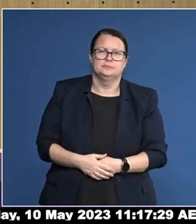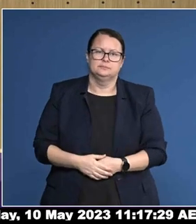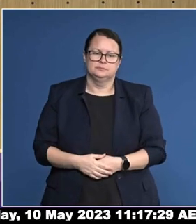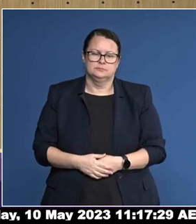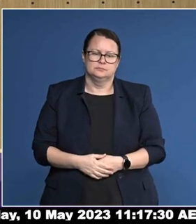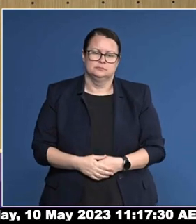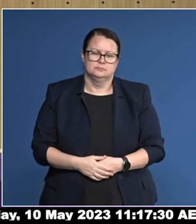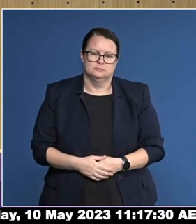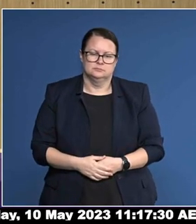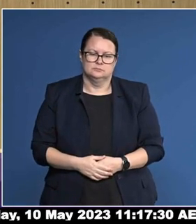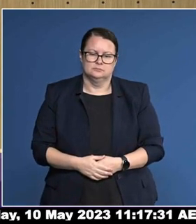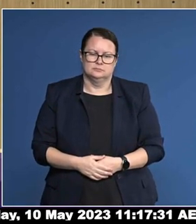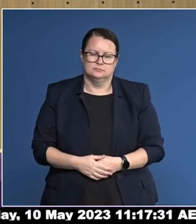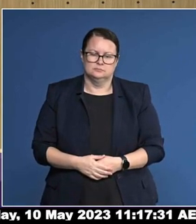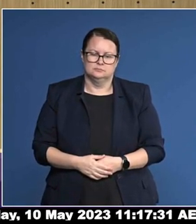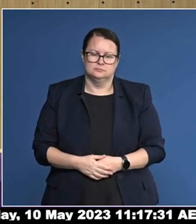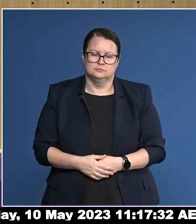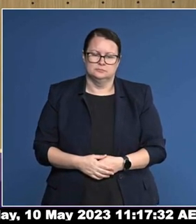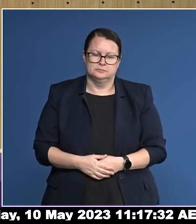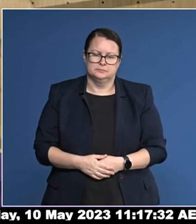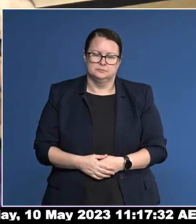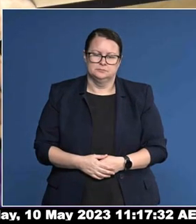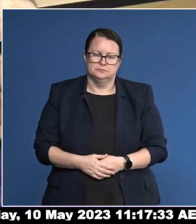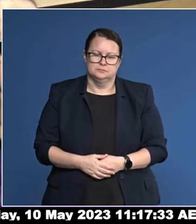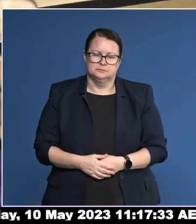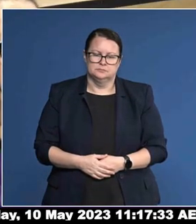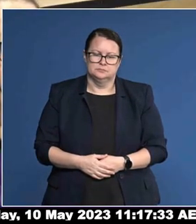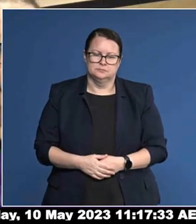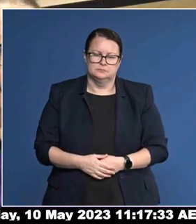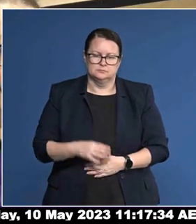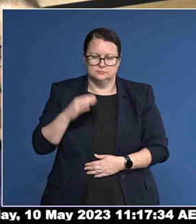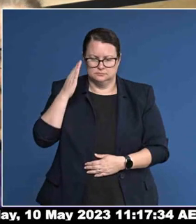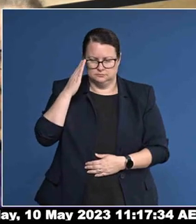But it was never looked at though in - through the lens that the Autism